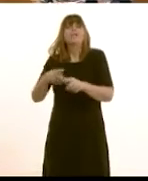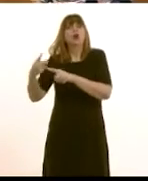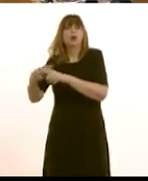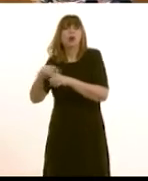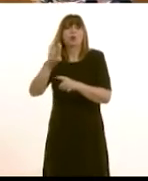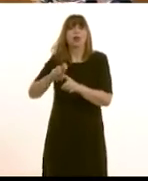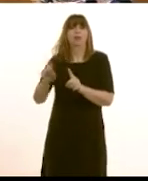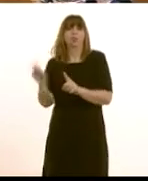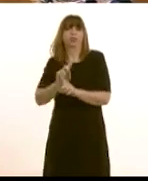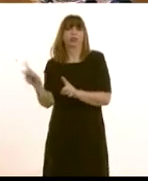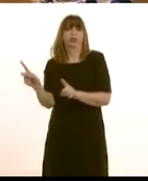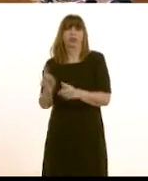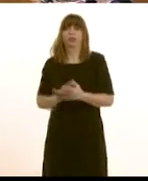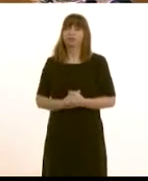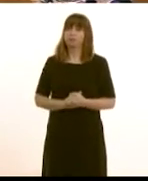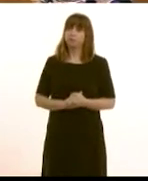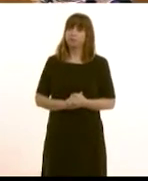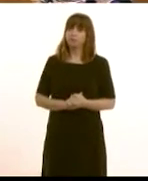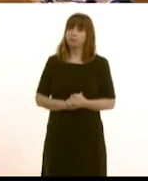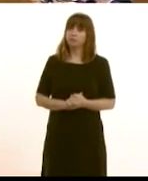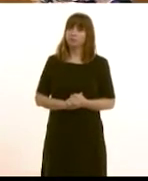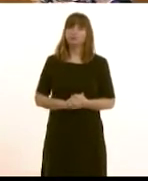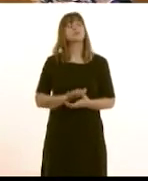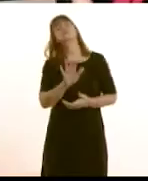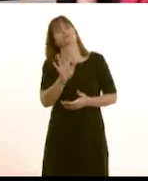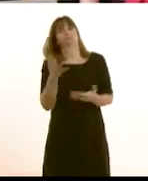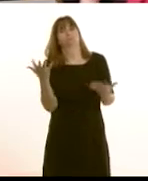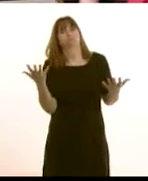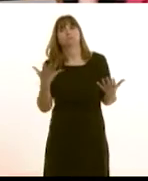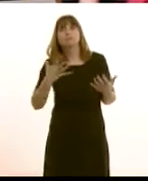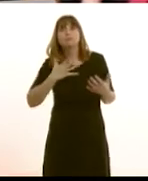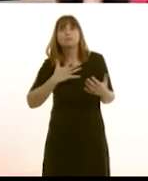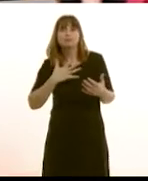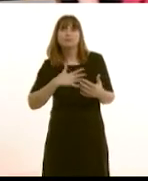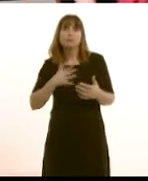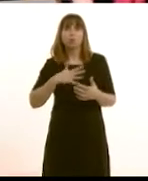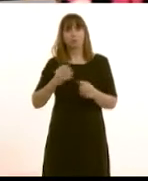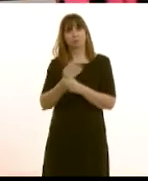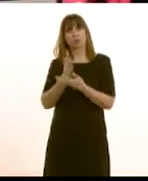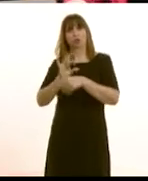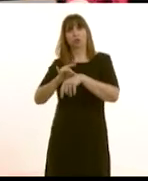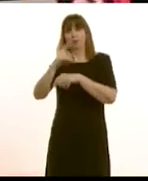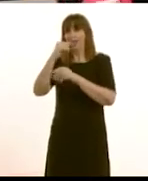Carwyn Jones: Clearly, we want to make sure that it is easy to work on both sides of the